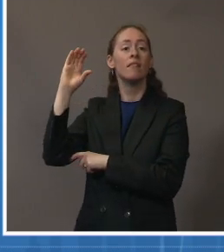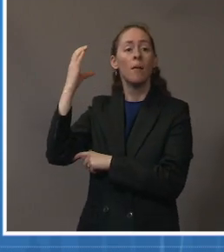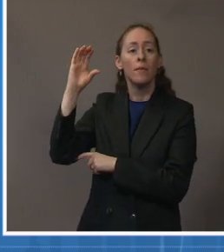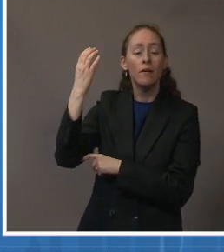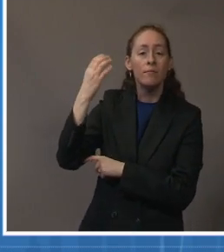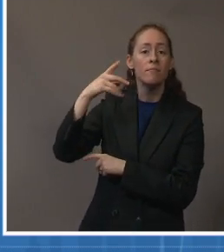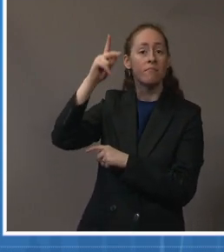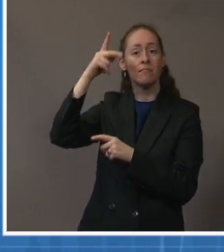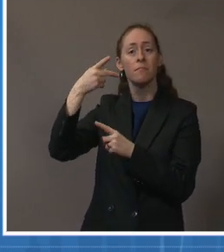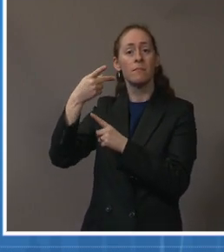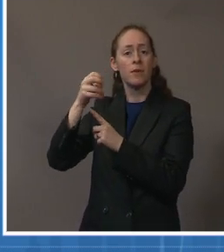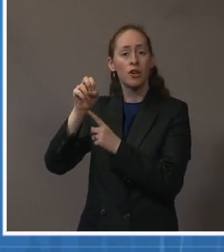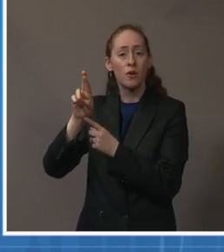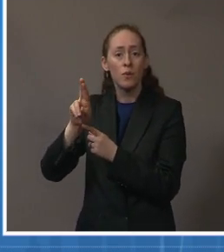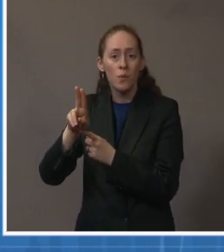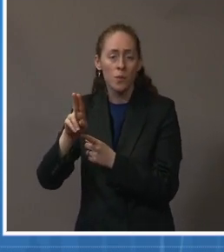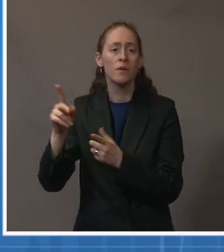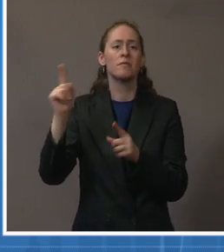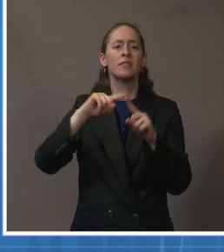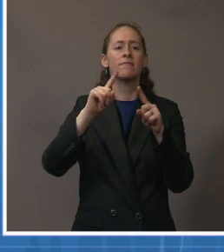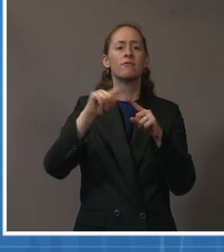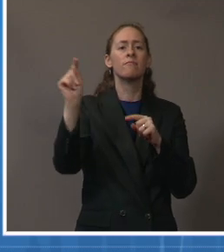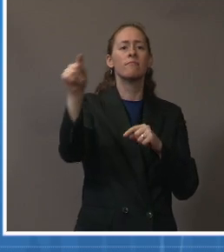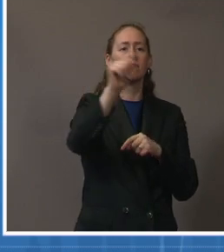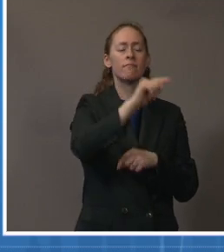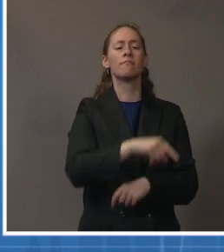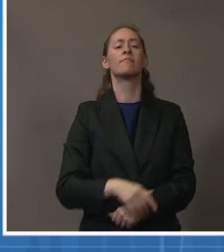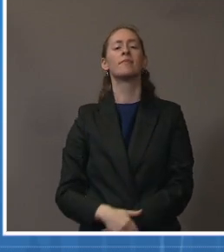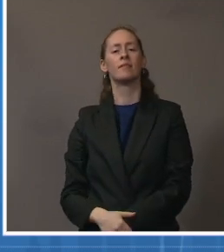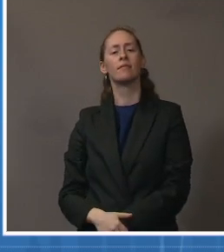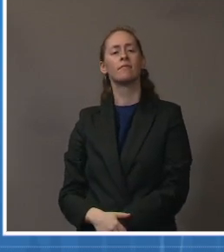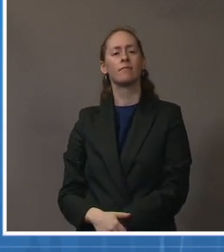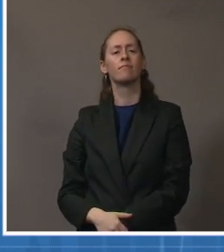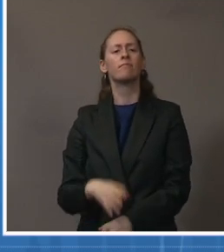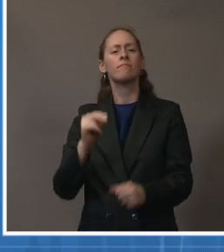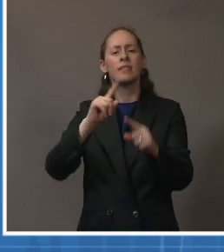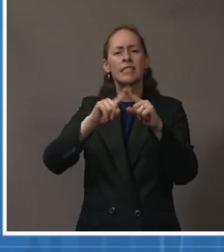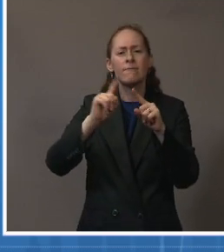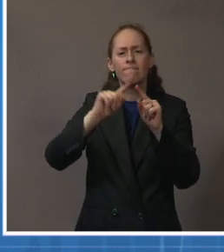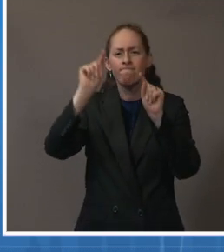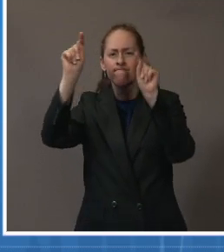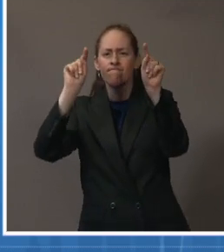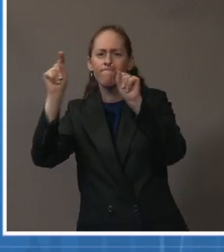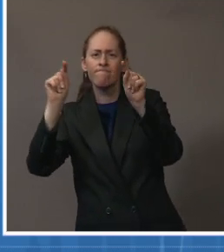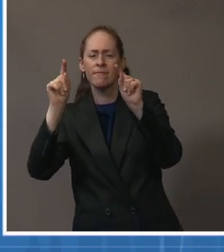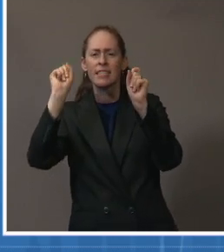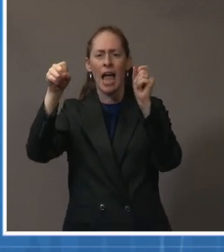It respects existing regional networks for vaccine sharing, like the platform of the African Union